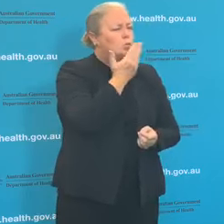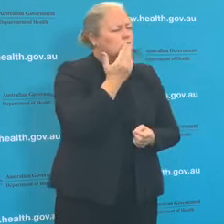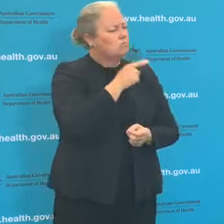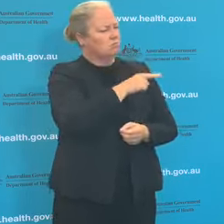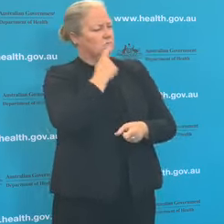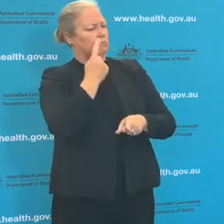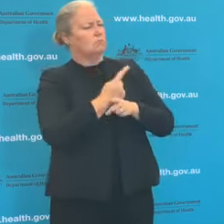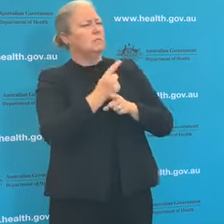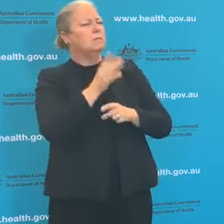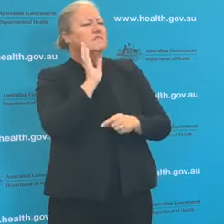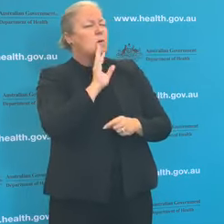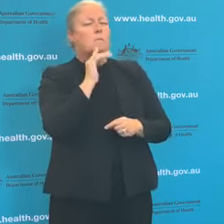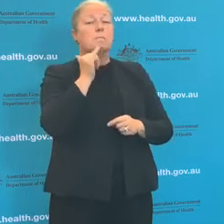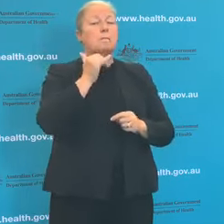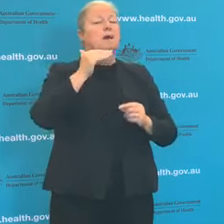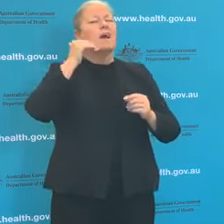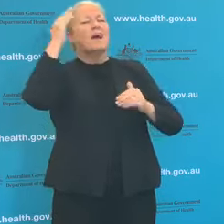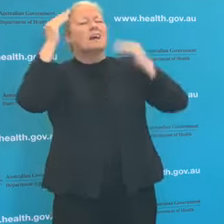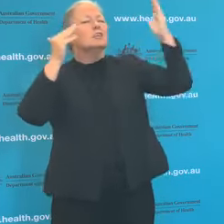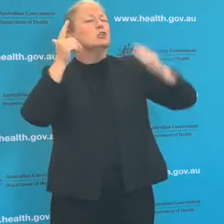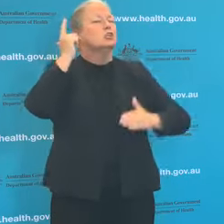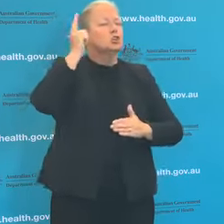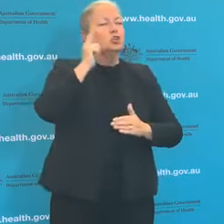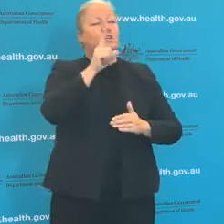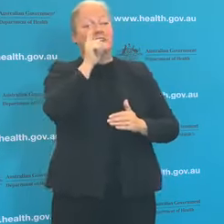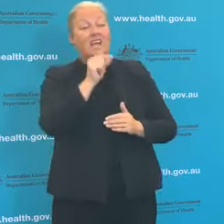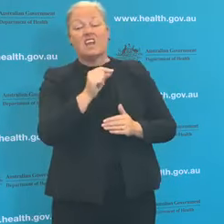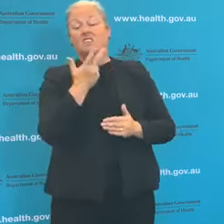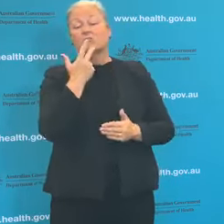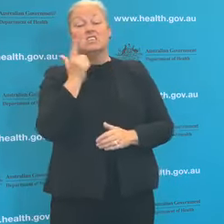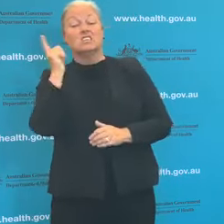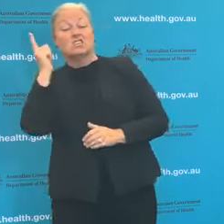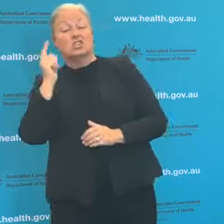adults possibly could transmit the disease between themselves, so the teachers and the staff at the school.